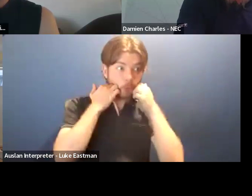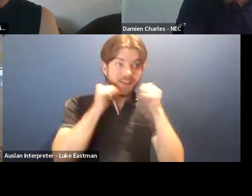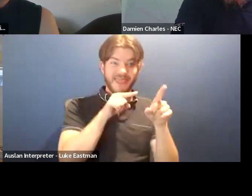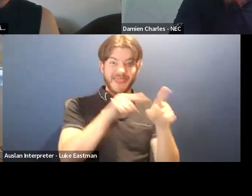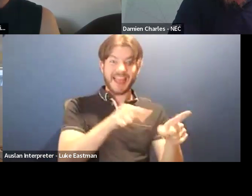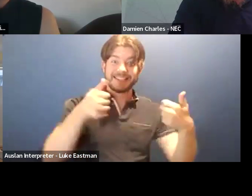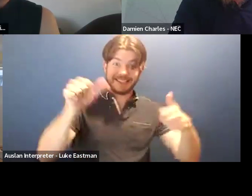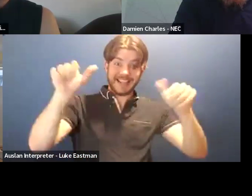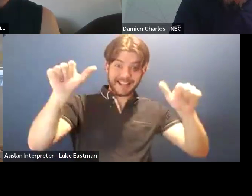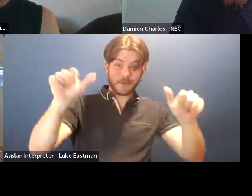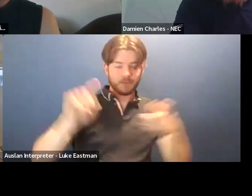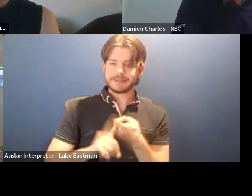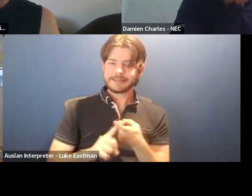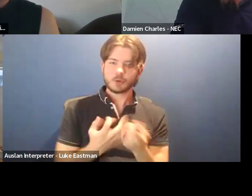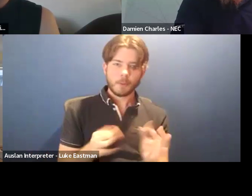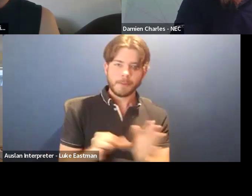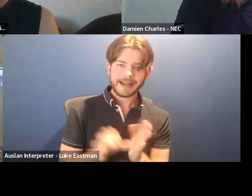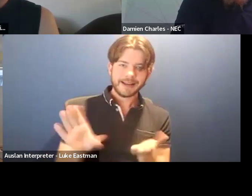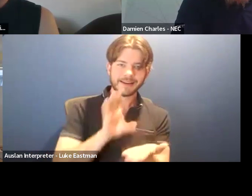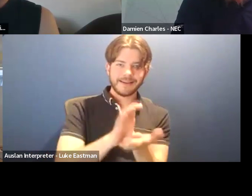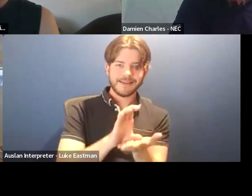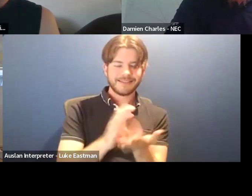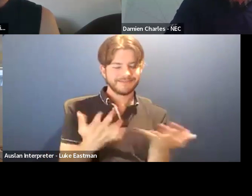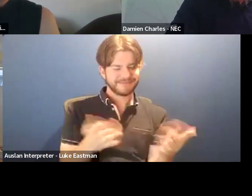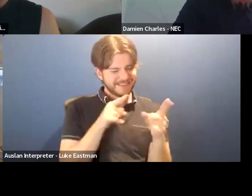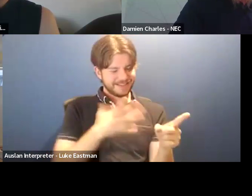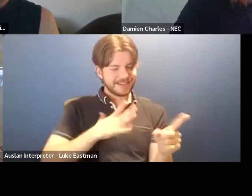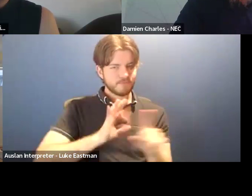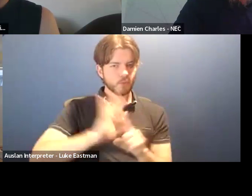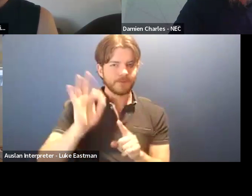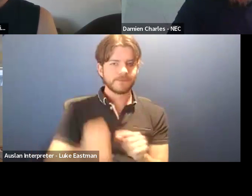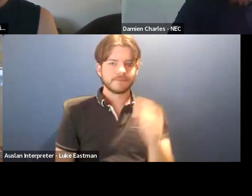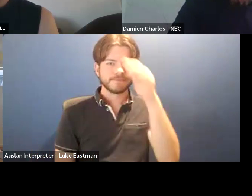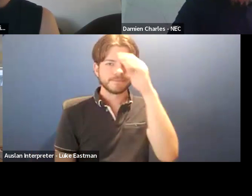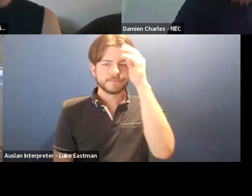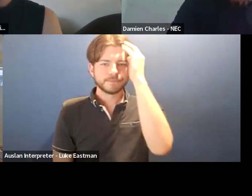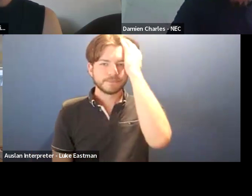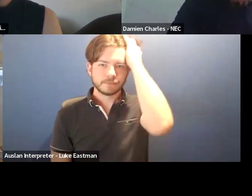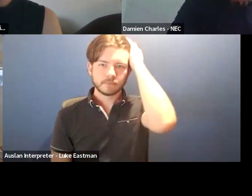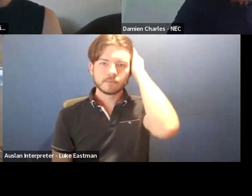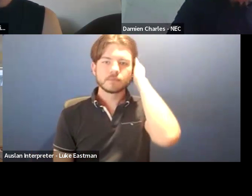and Industry here. So you know this is what we need to do better